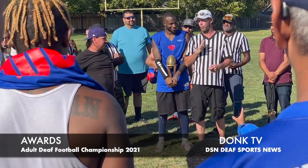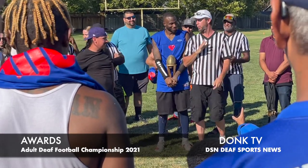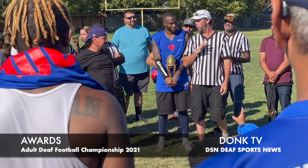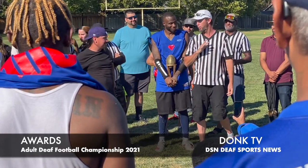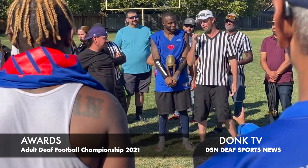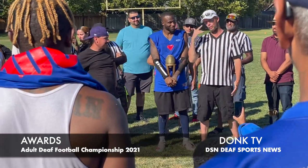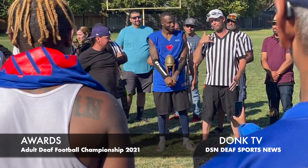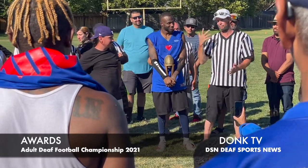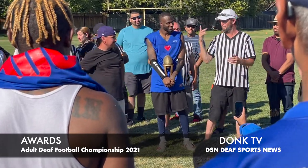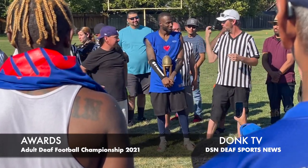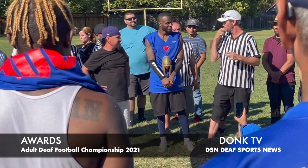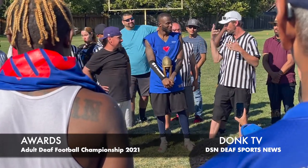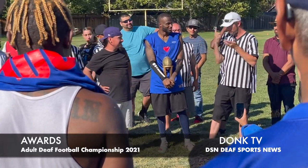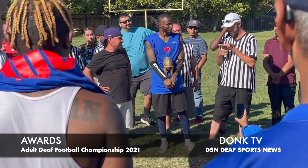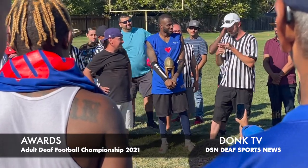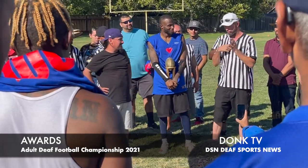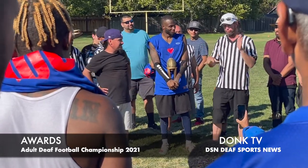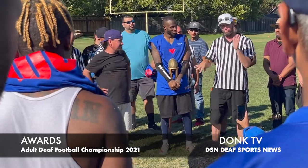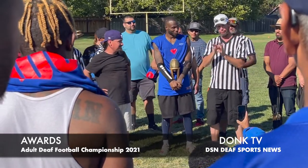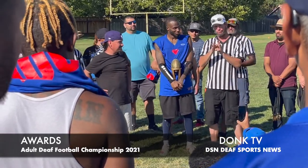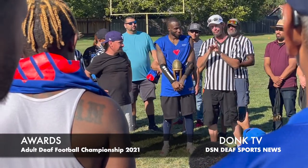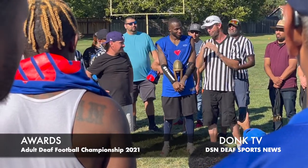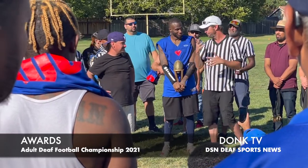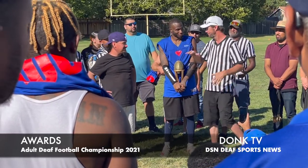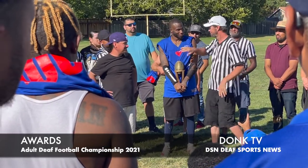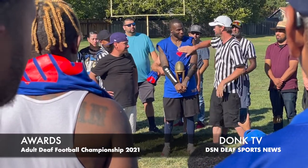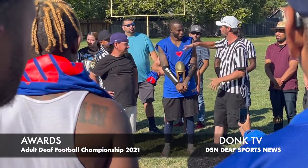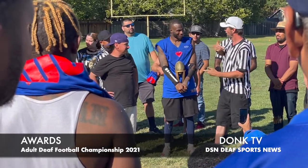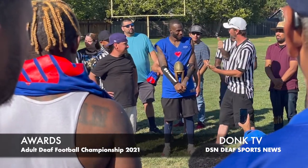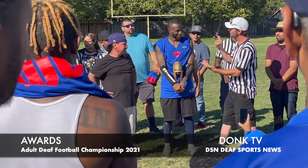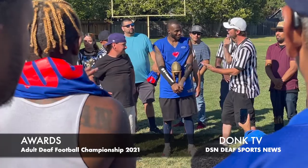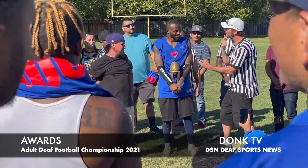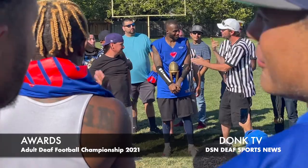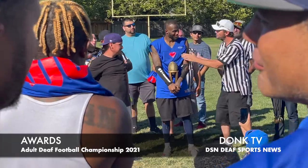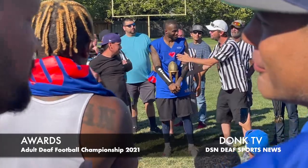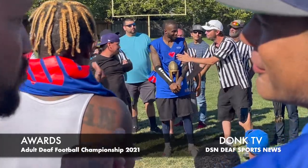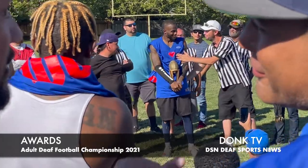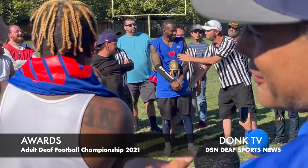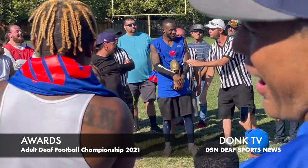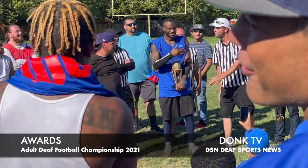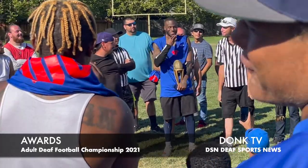Stats were pretty high so team decided to select him as MVP of the Game